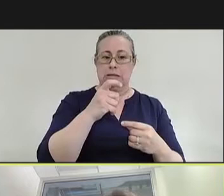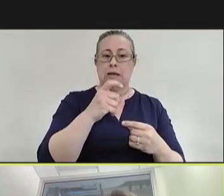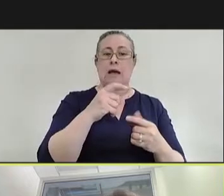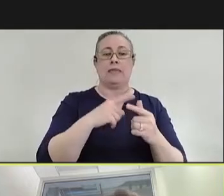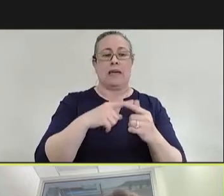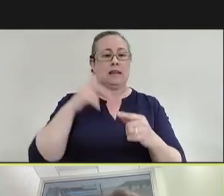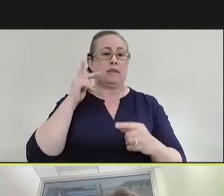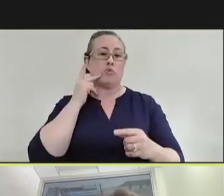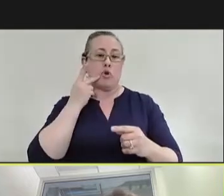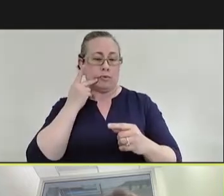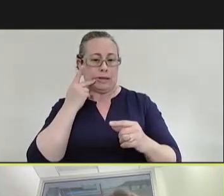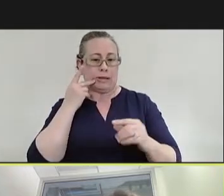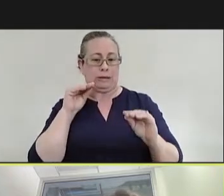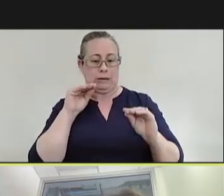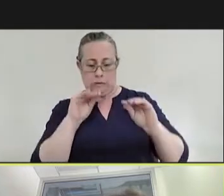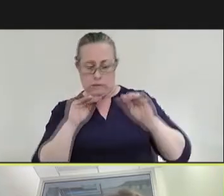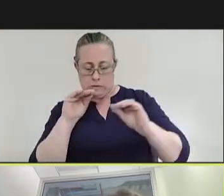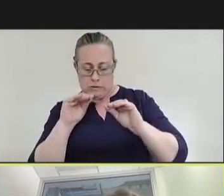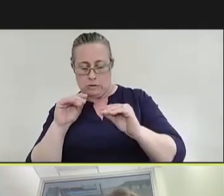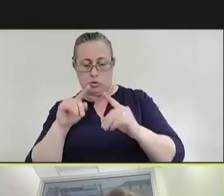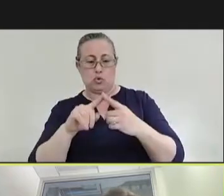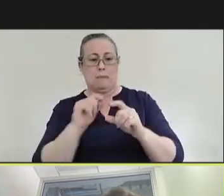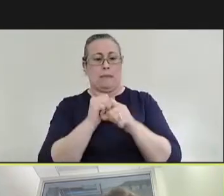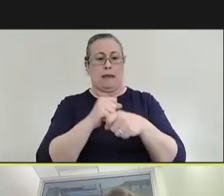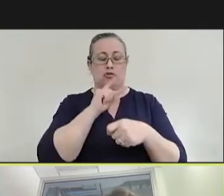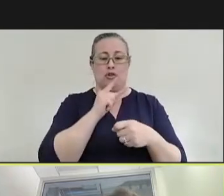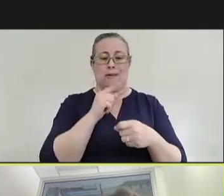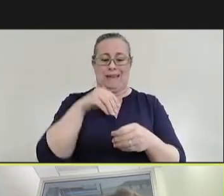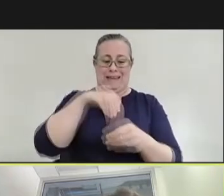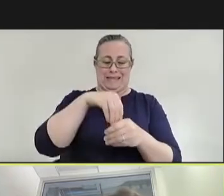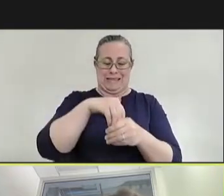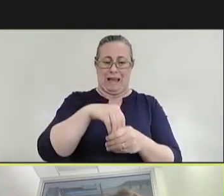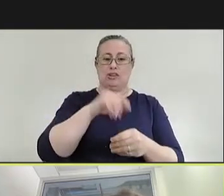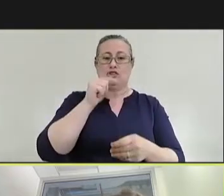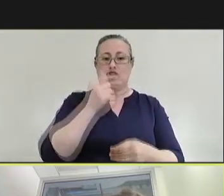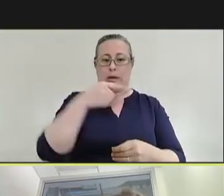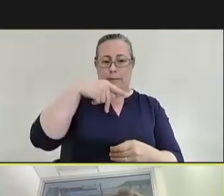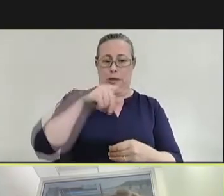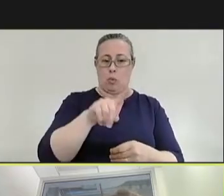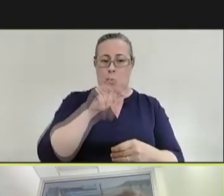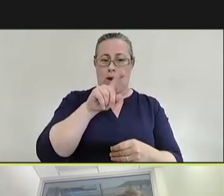design everything to make sure that the inside of the GP120 in this newly designed de novo protein